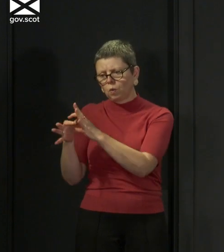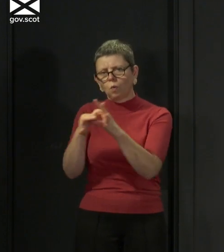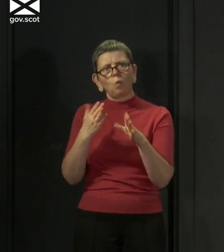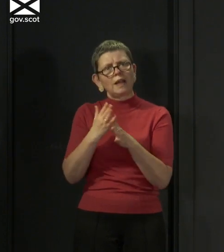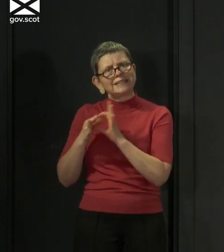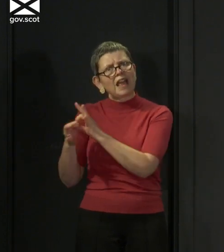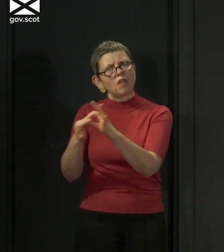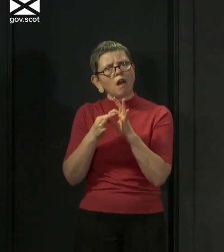as far as possible.